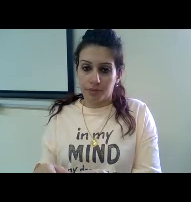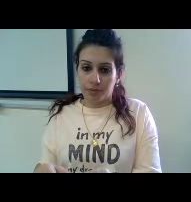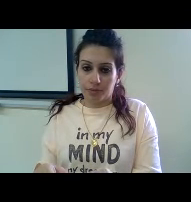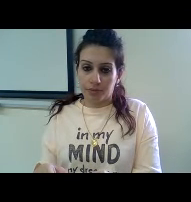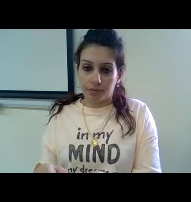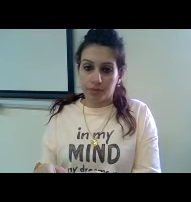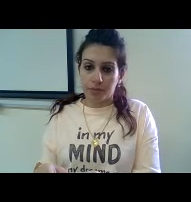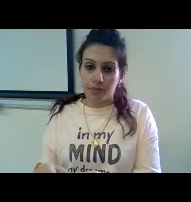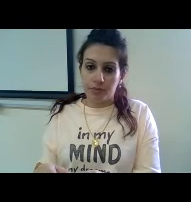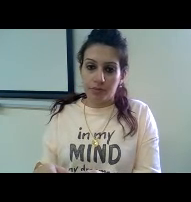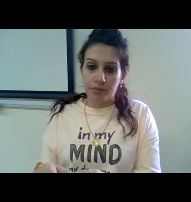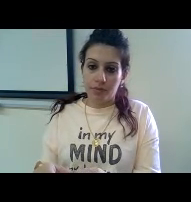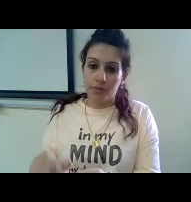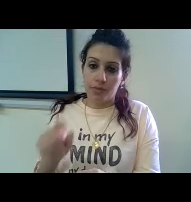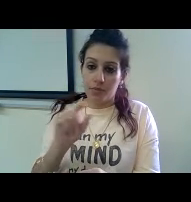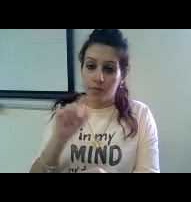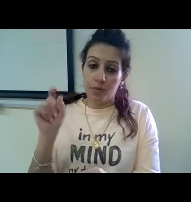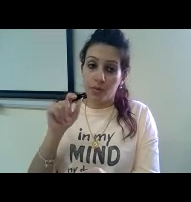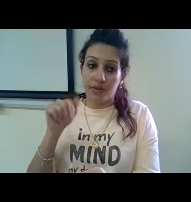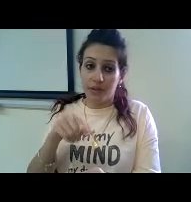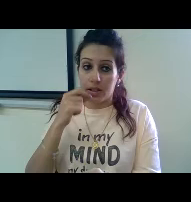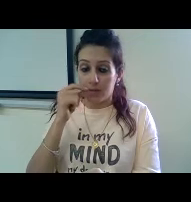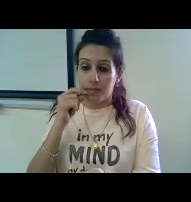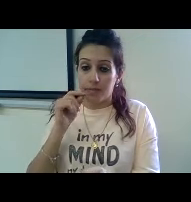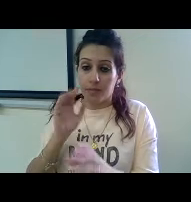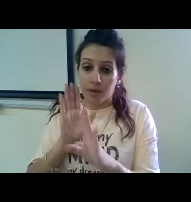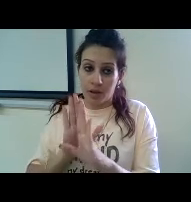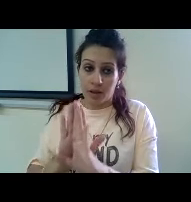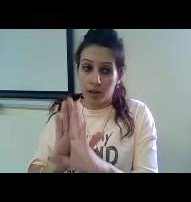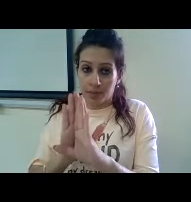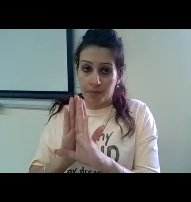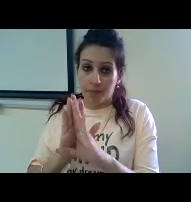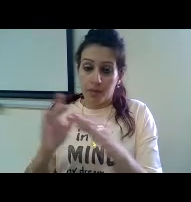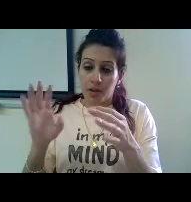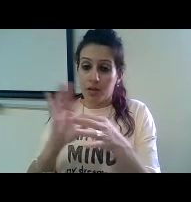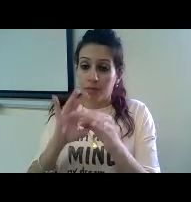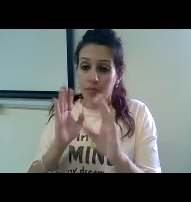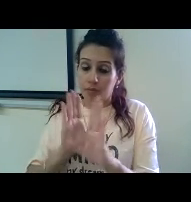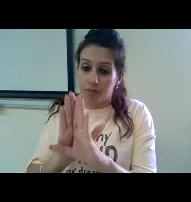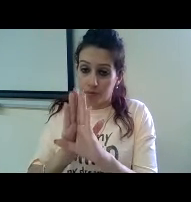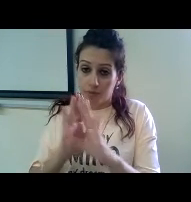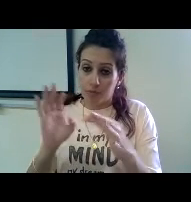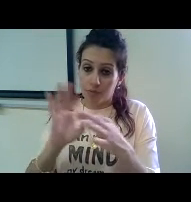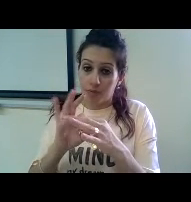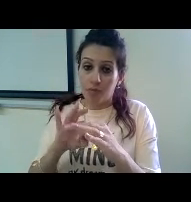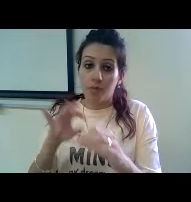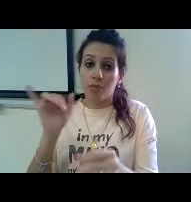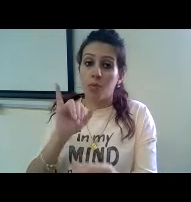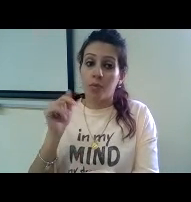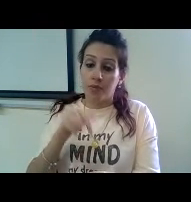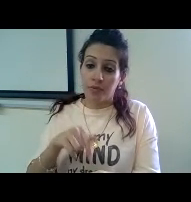it is very important to review the current policy and the procedure so that you can